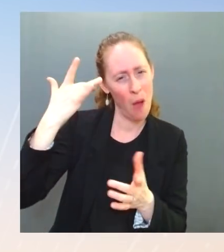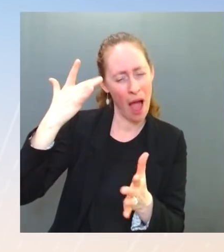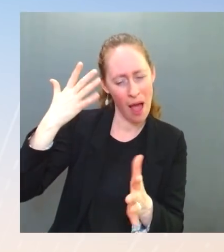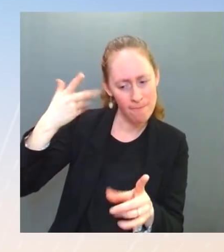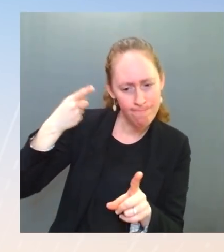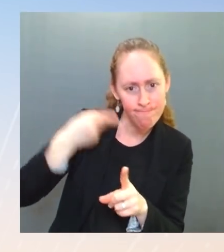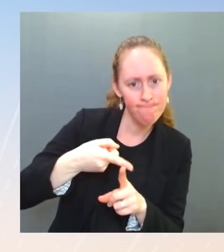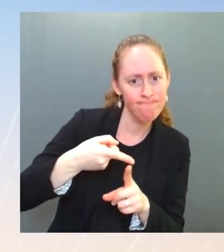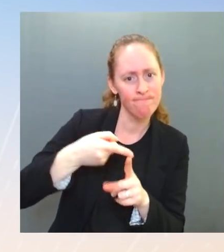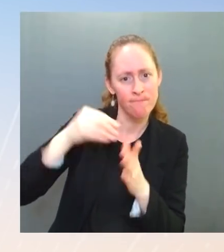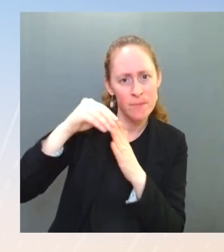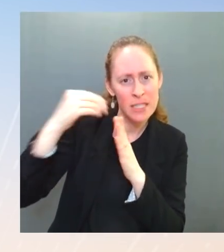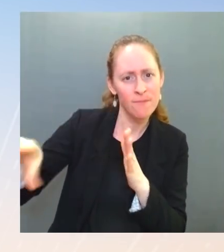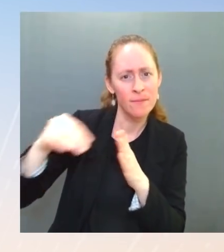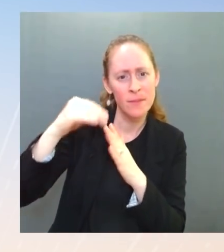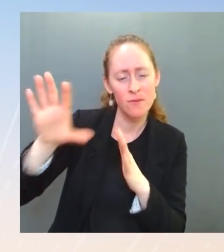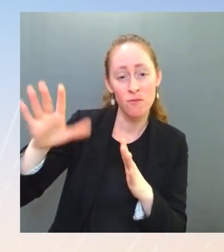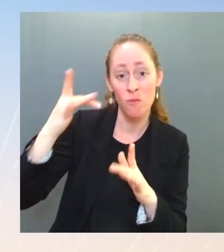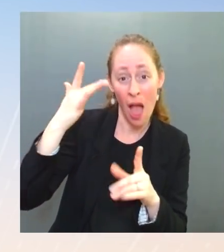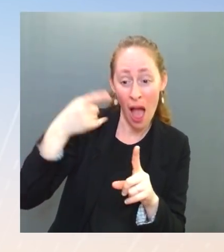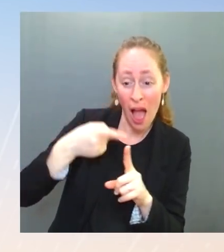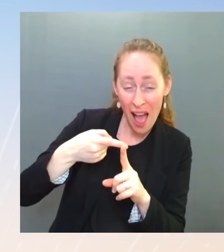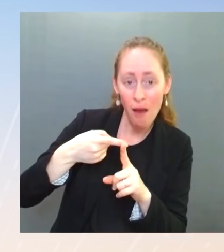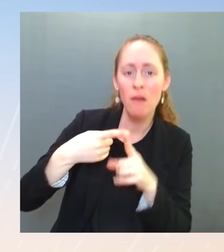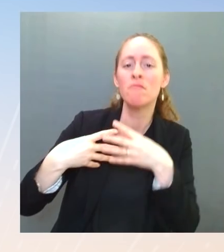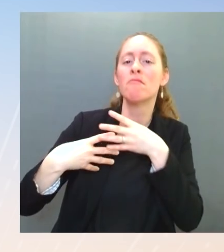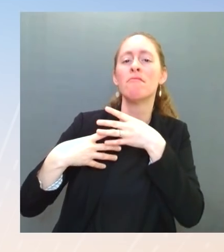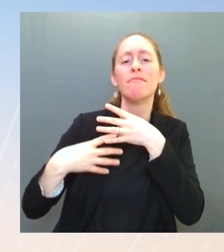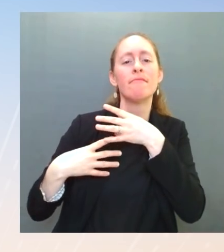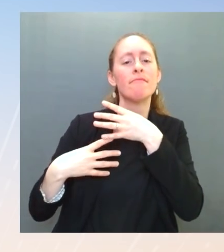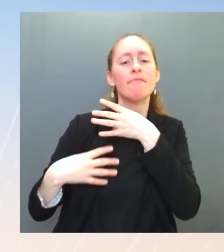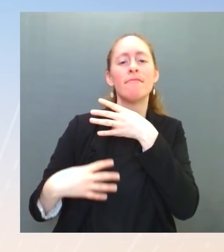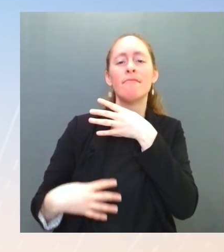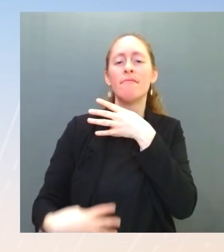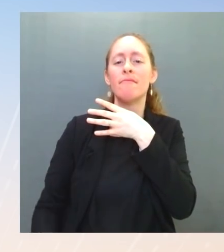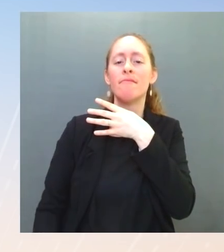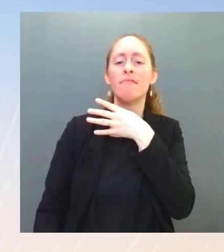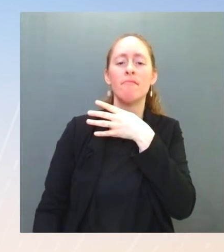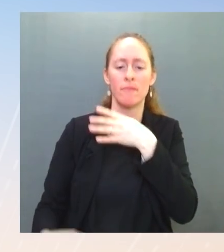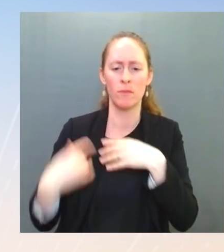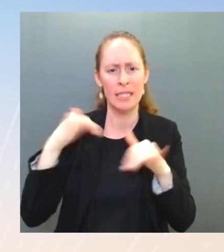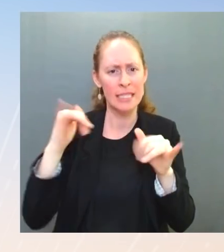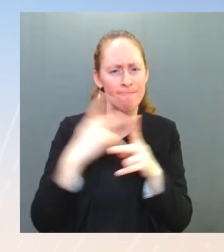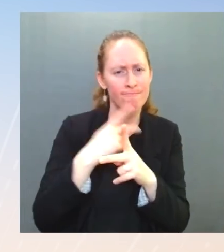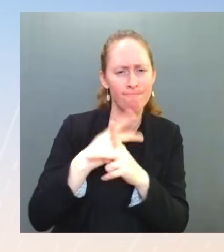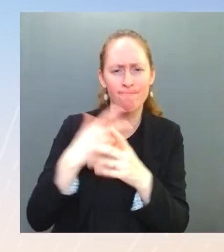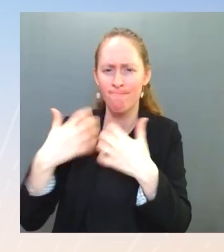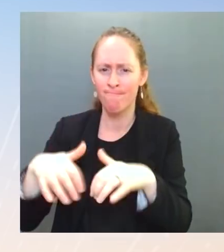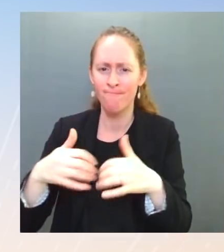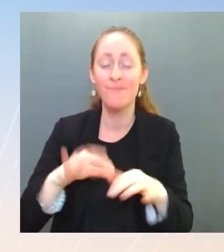The Press: Thanks, Jen. Ms. Psaki: Okay, thanks everyone. See you tomorrow. Or, only if you're going to Iowa, I guess.